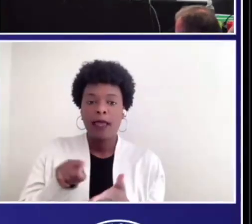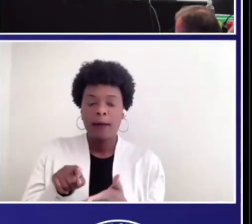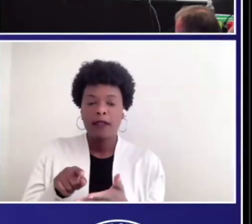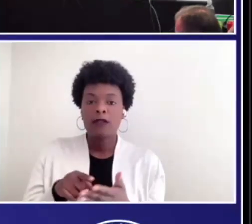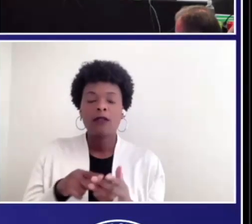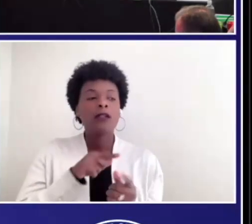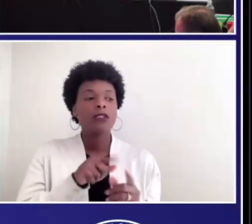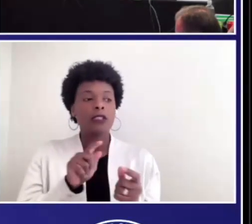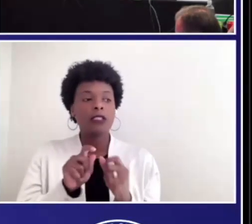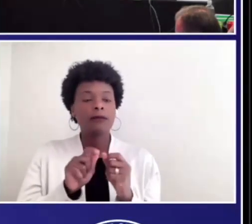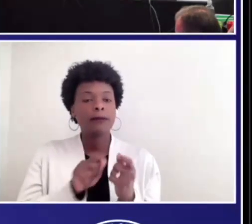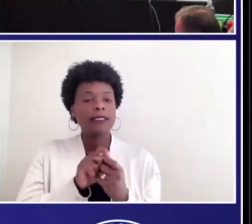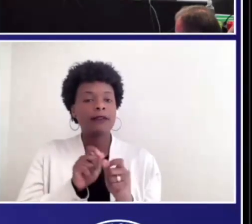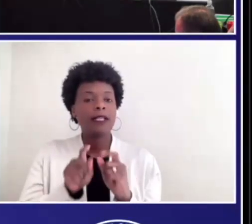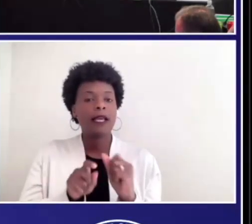considered to have made monthly payments.